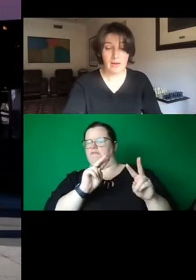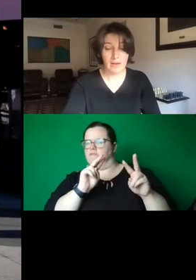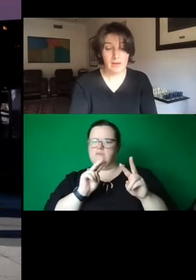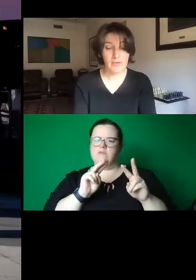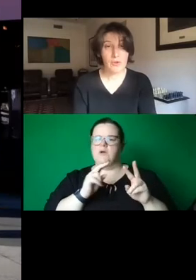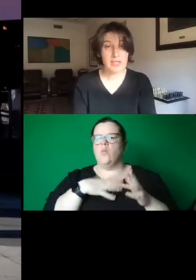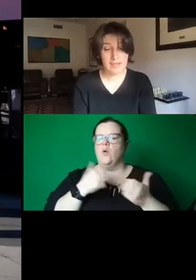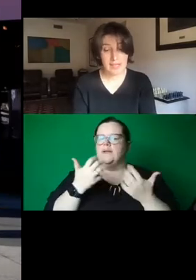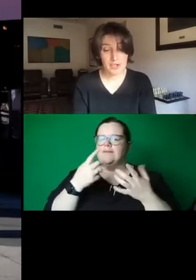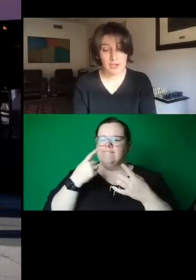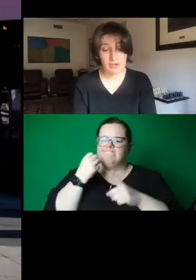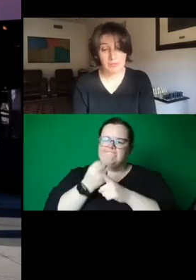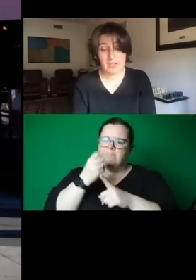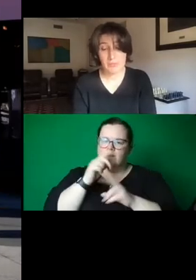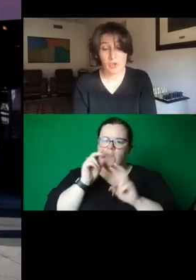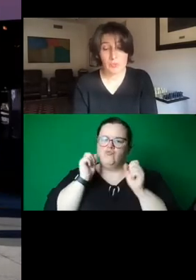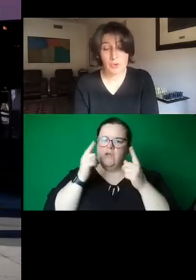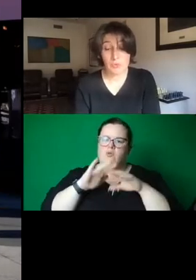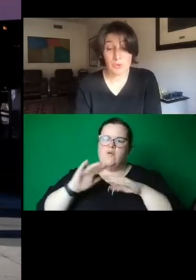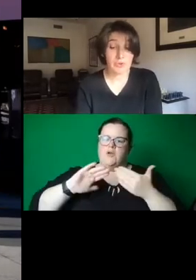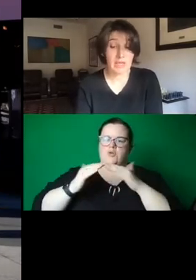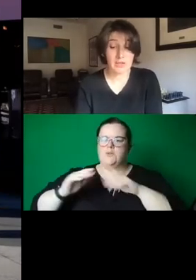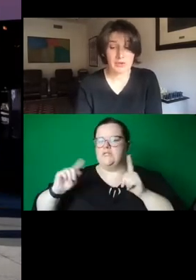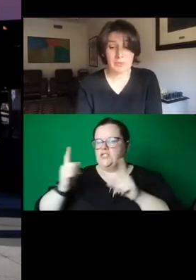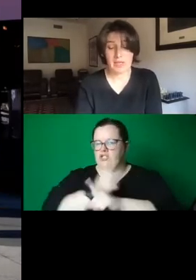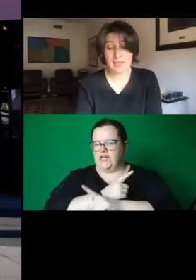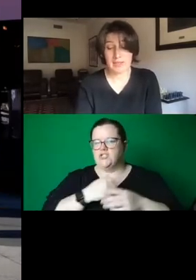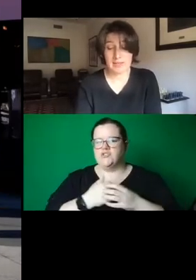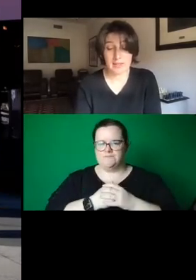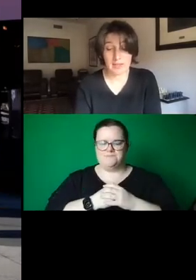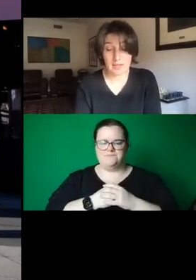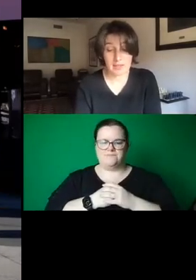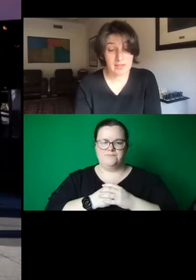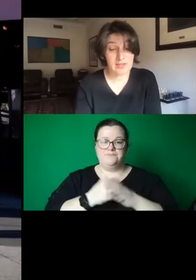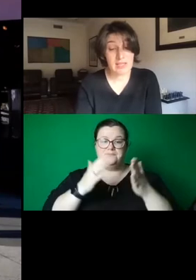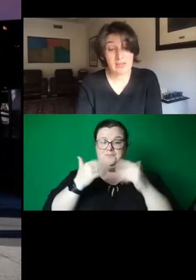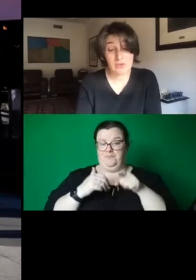the third installation building blocks was on akron street plaza in synkilda installed installed